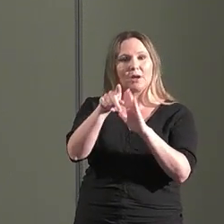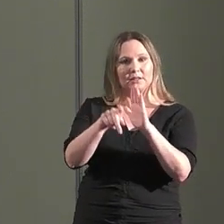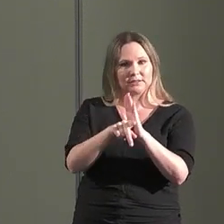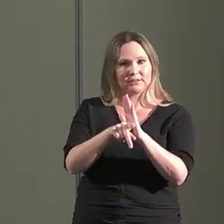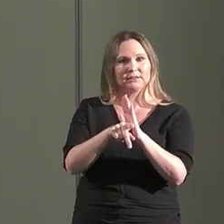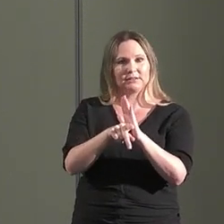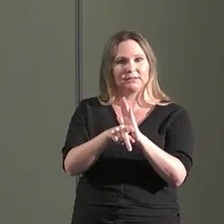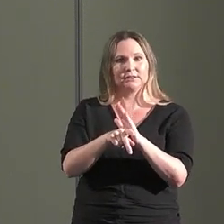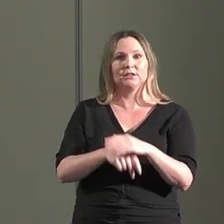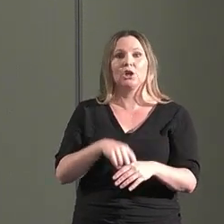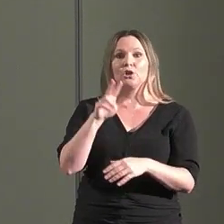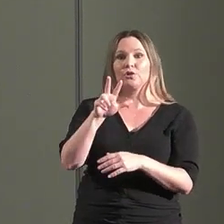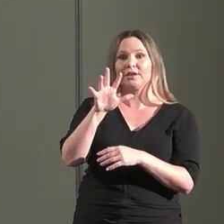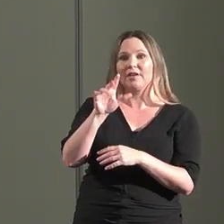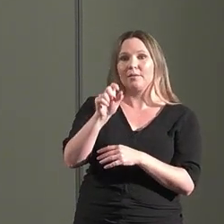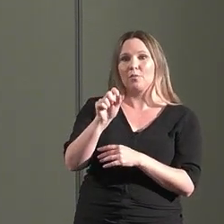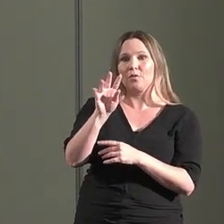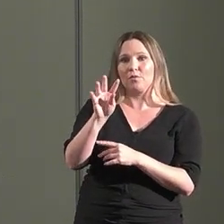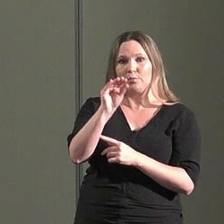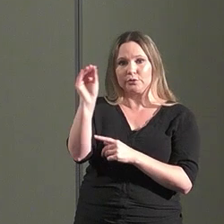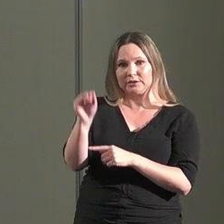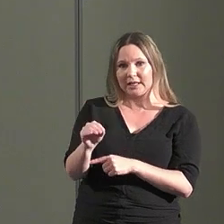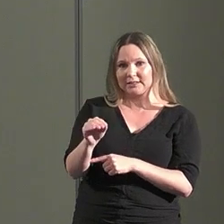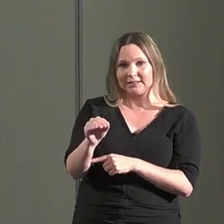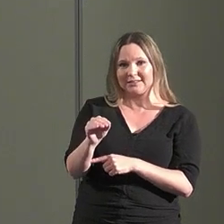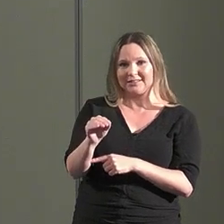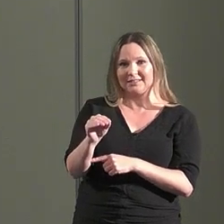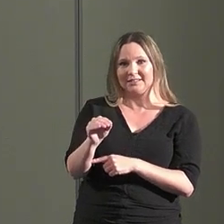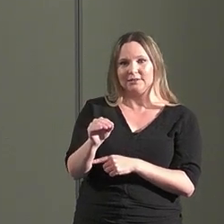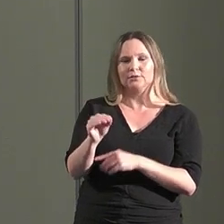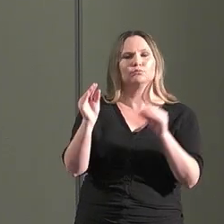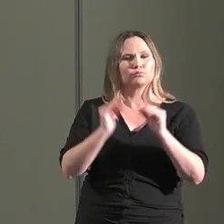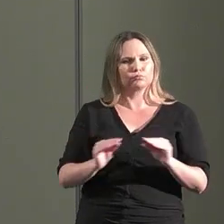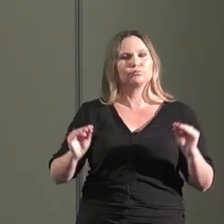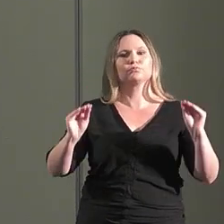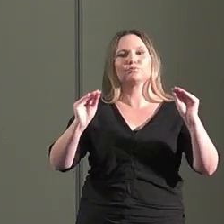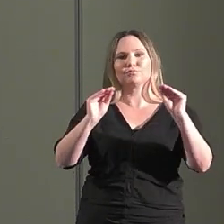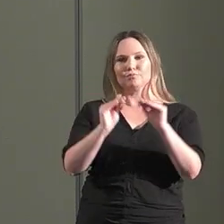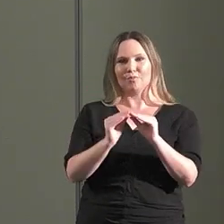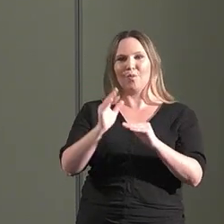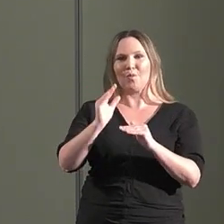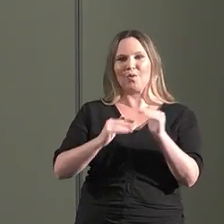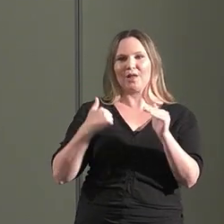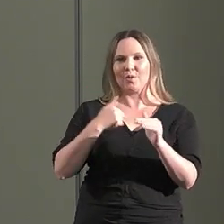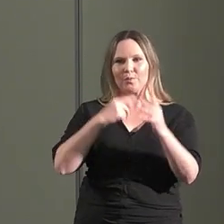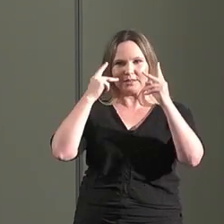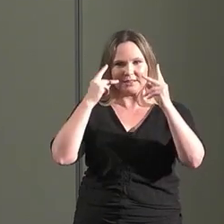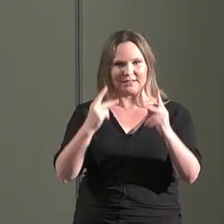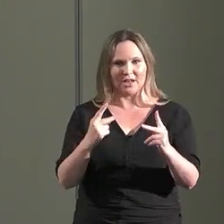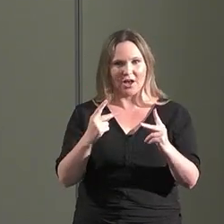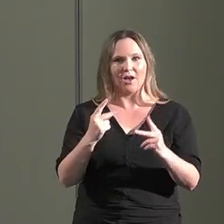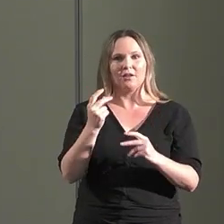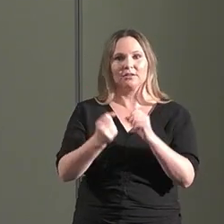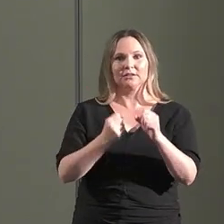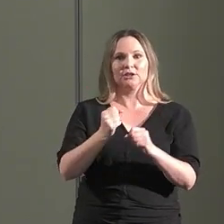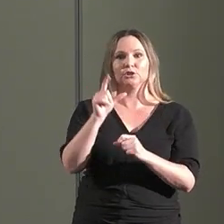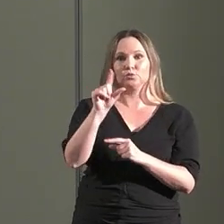That is 35.4%. Which is much more than what we saw in 2012.